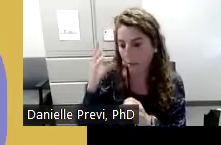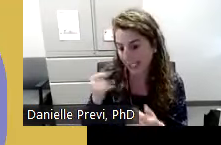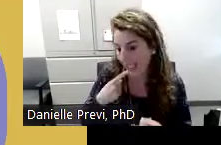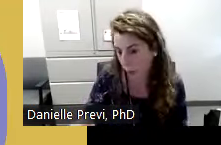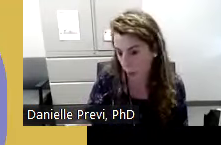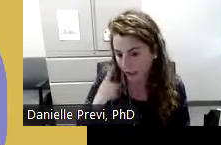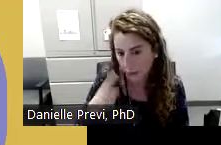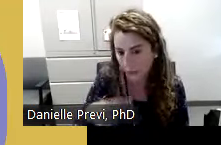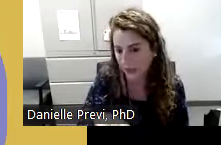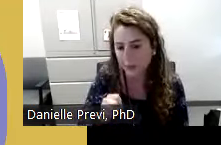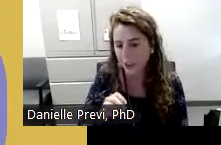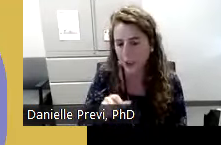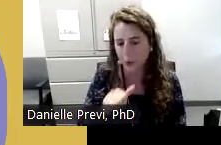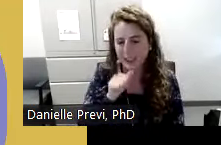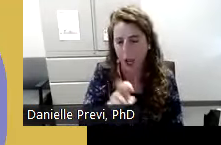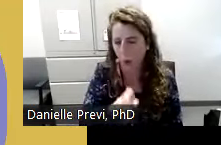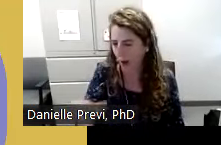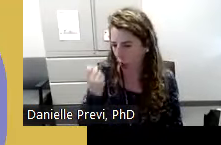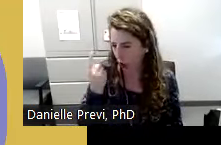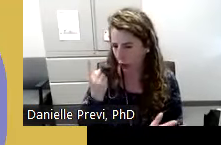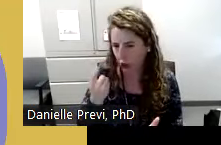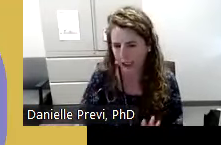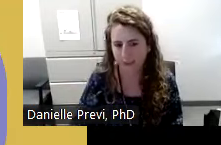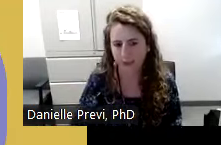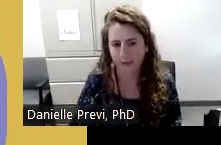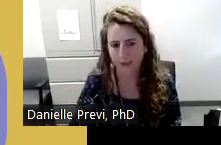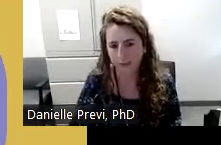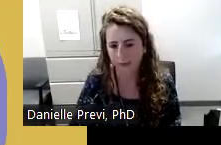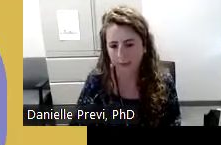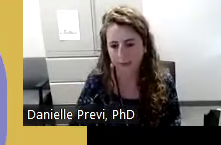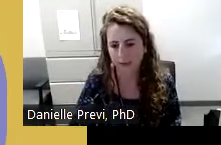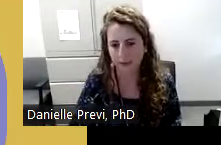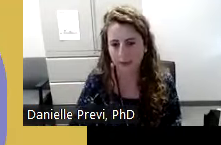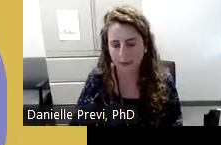still get a cochlear implant and it doesn't work for them because they have one of these particular barriers.